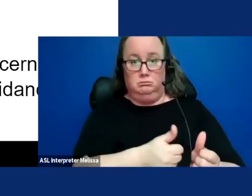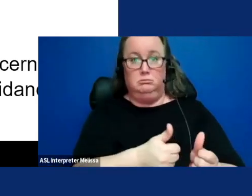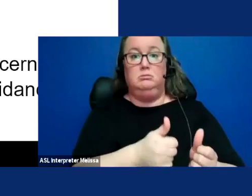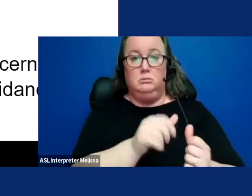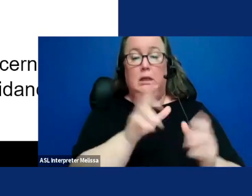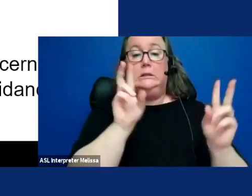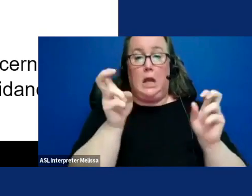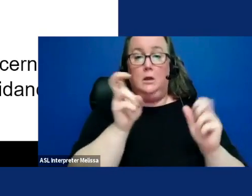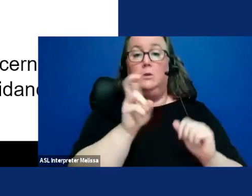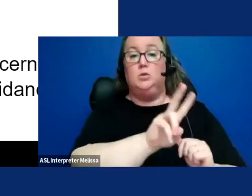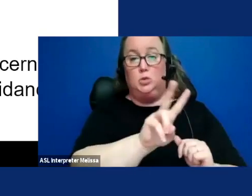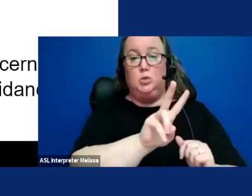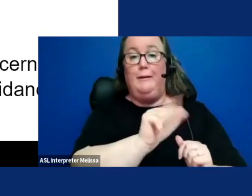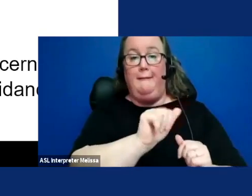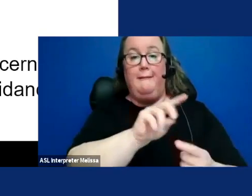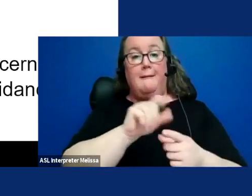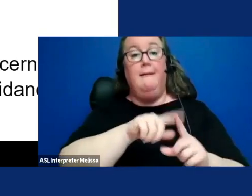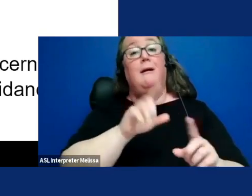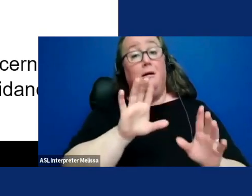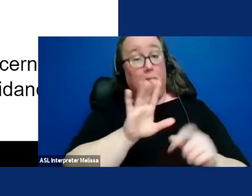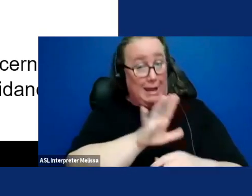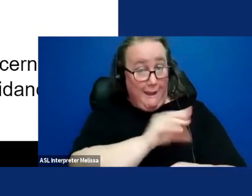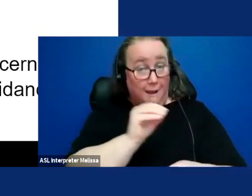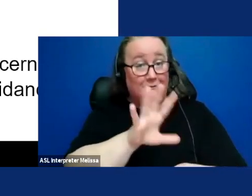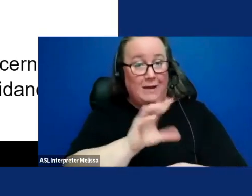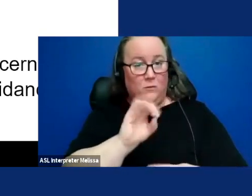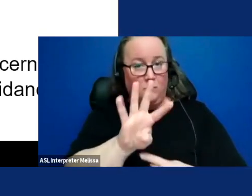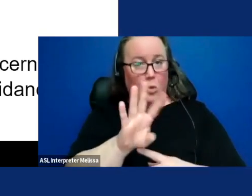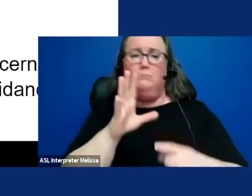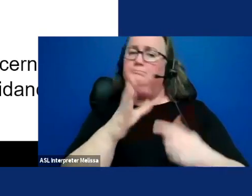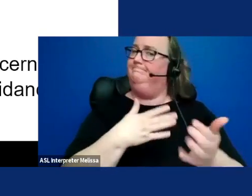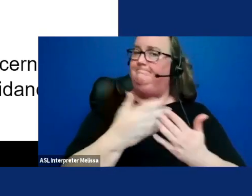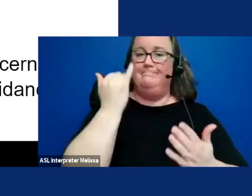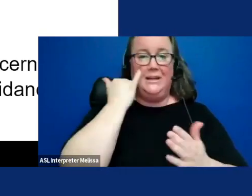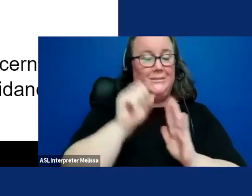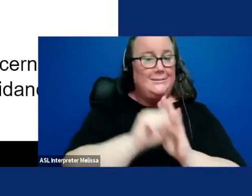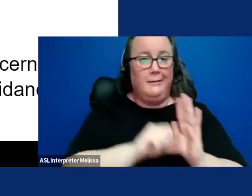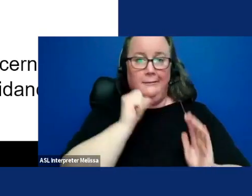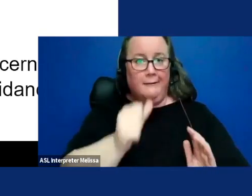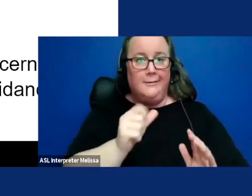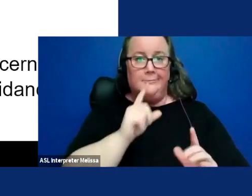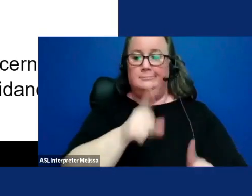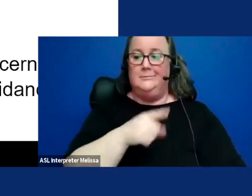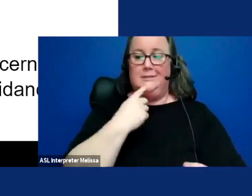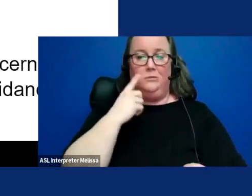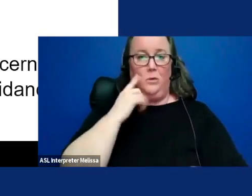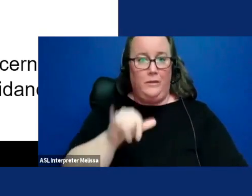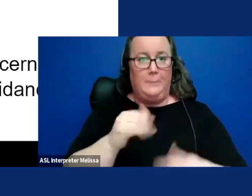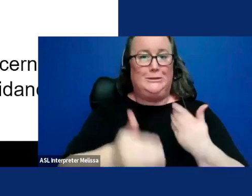even if you're in a state that says the ADA doesn't apply specifically to dependency proceedings. So you can look up